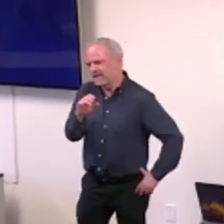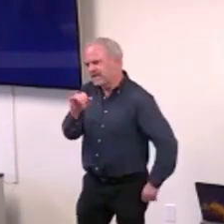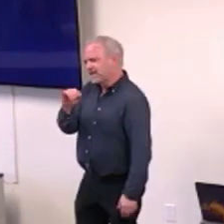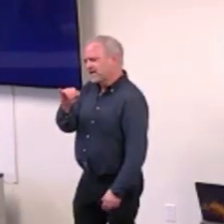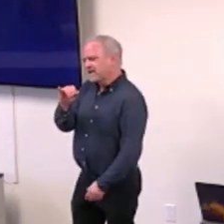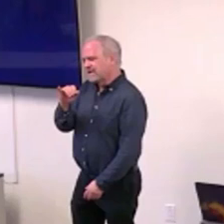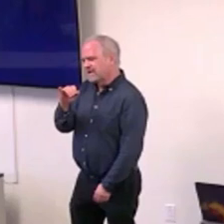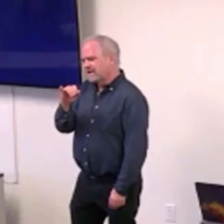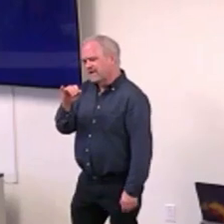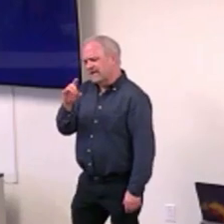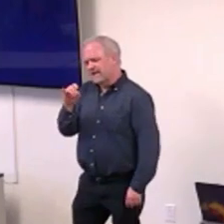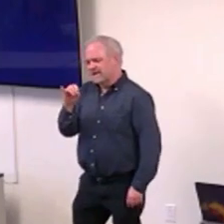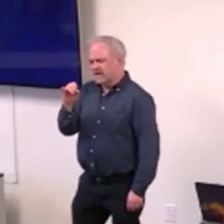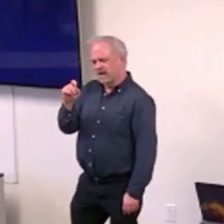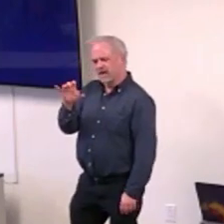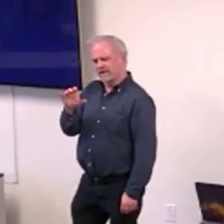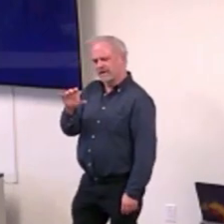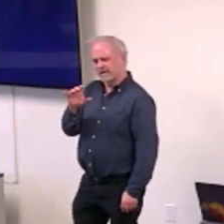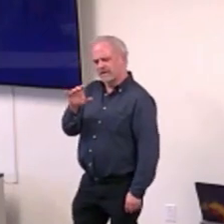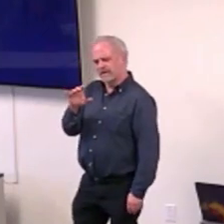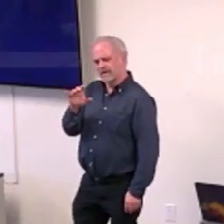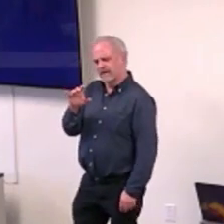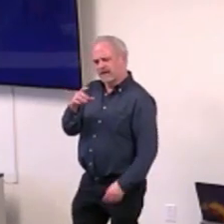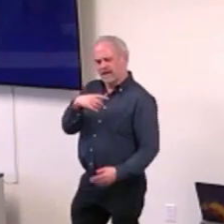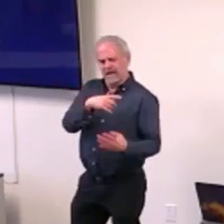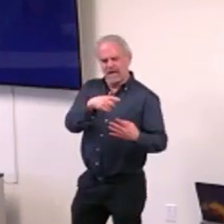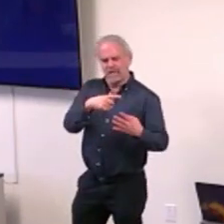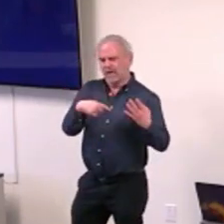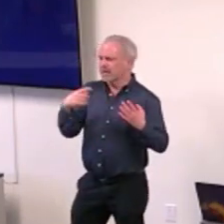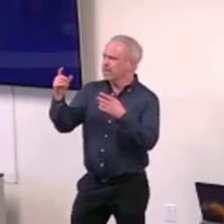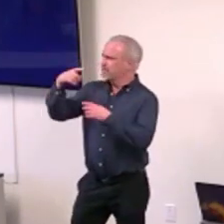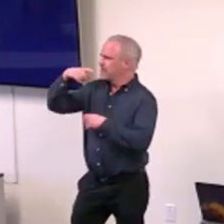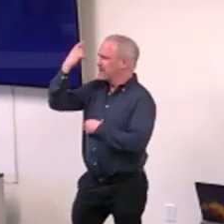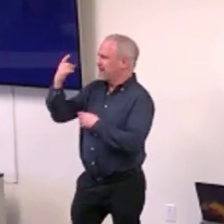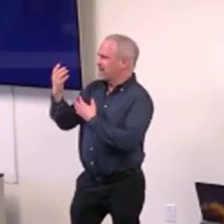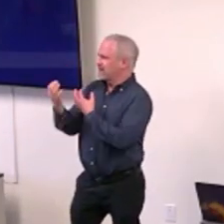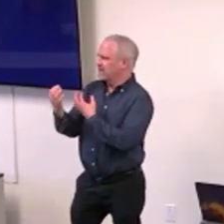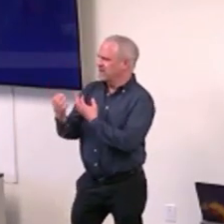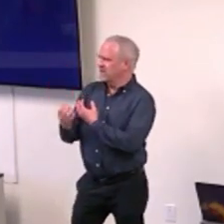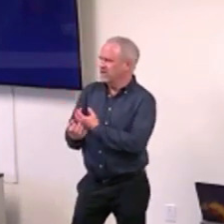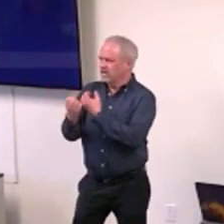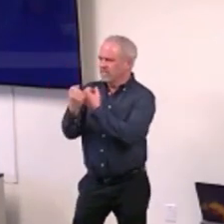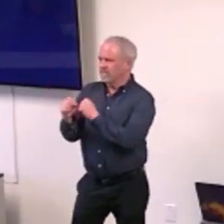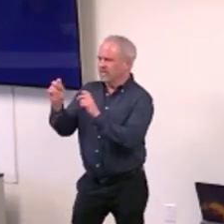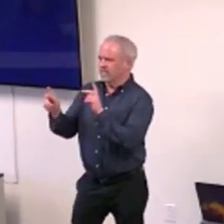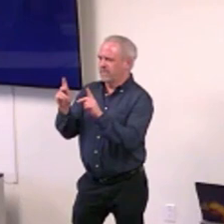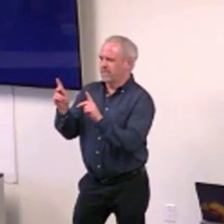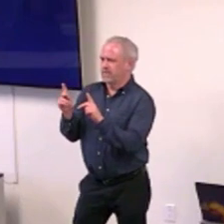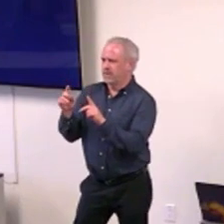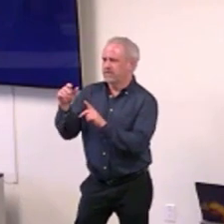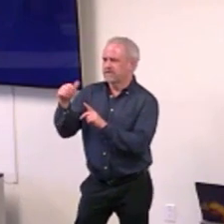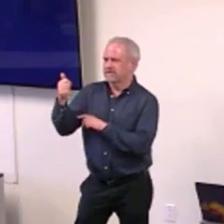Among black freed people, you were ten times more likely to be insane if you were free.